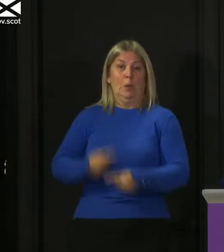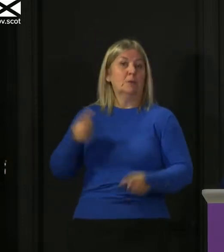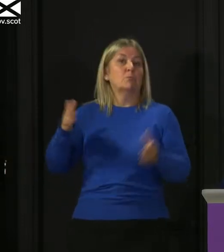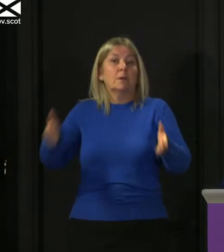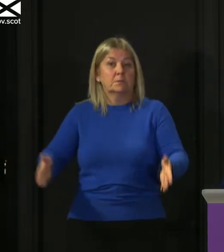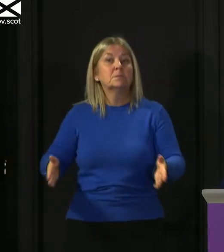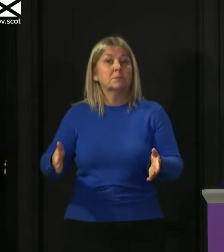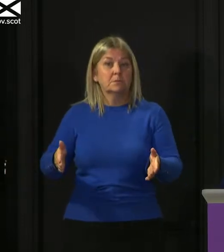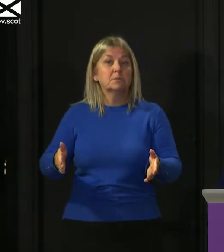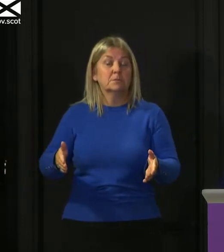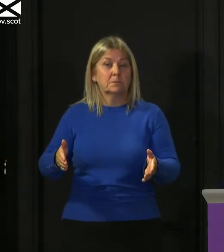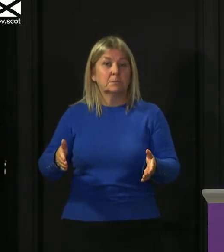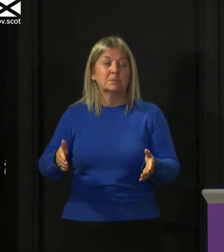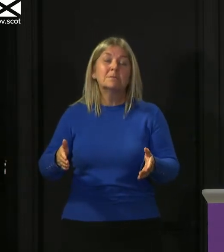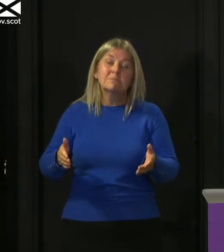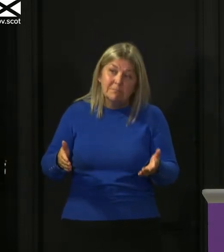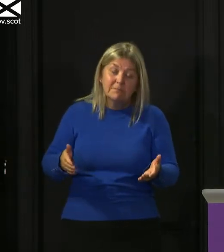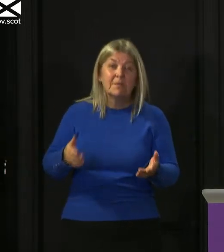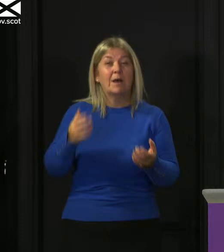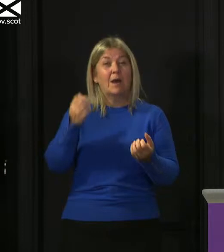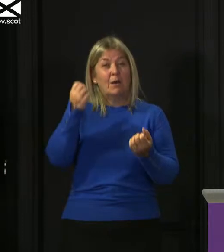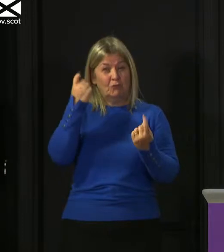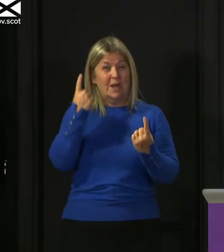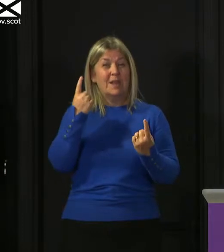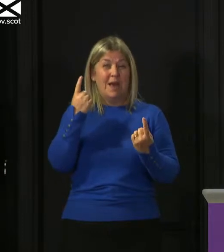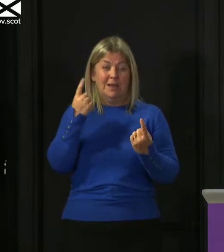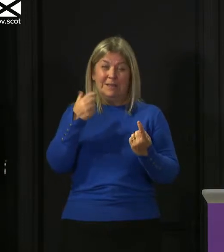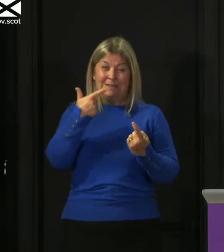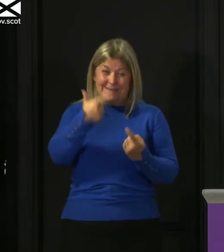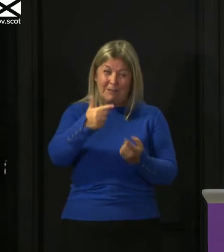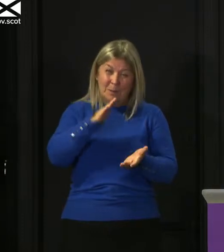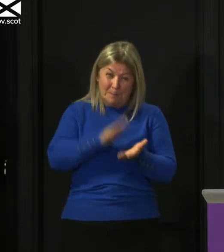recognising that people, particularly after seven-months of disruption to their lives,